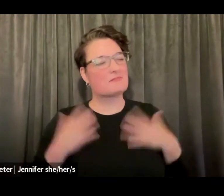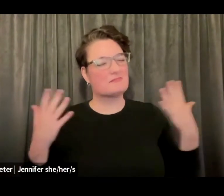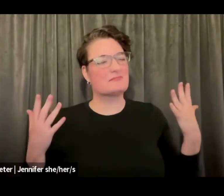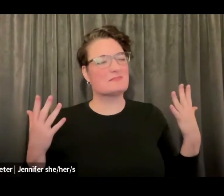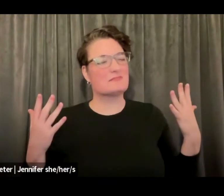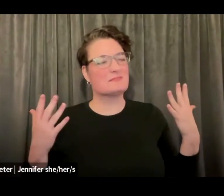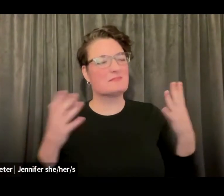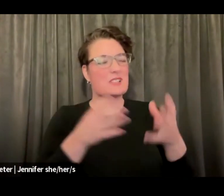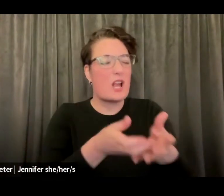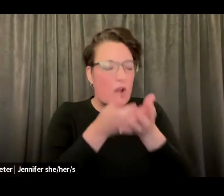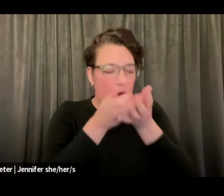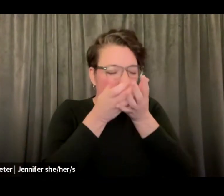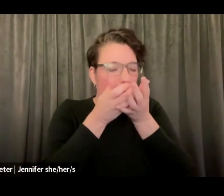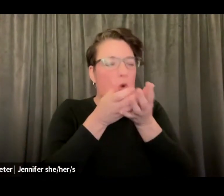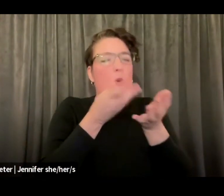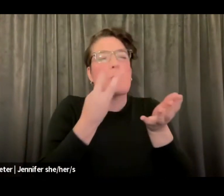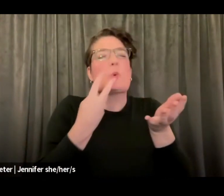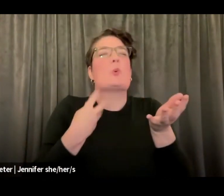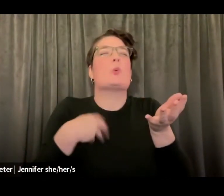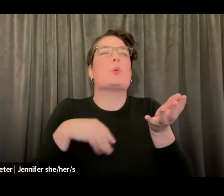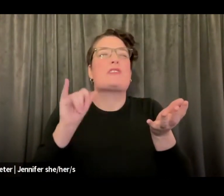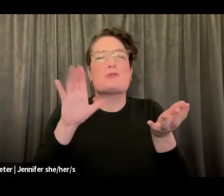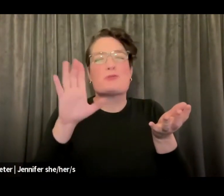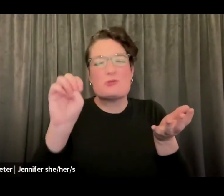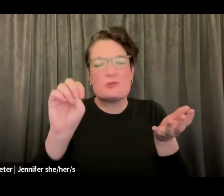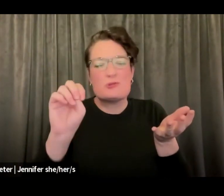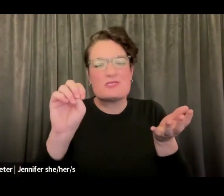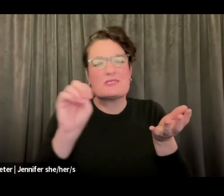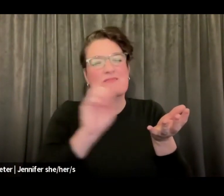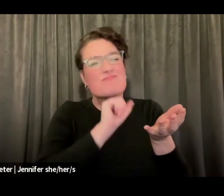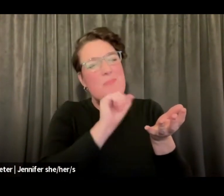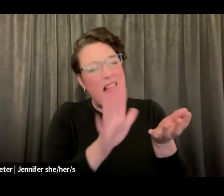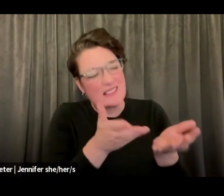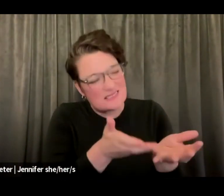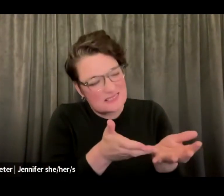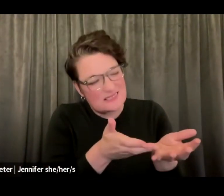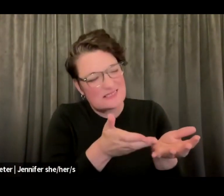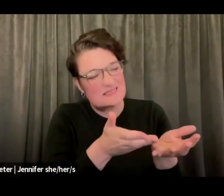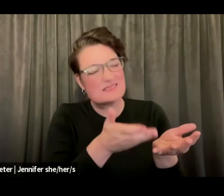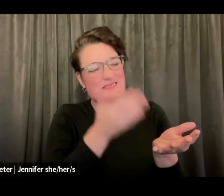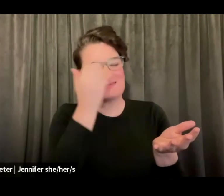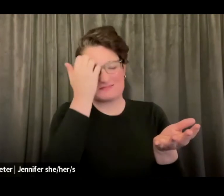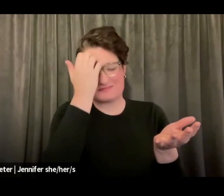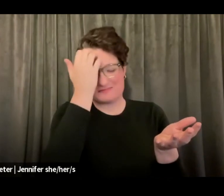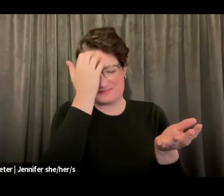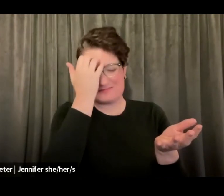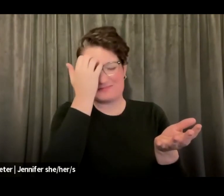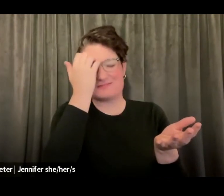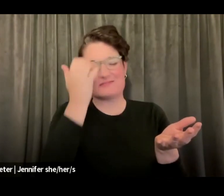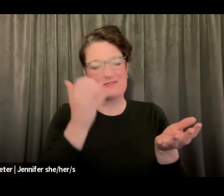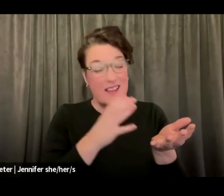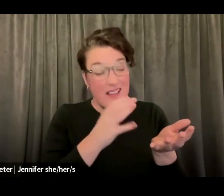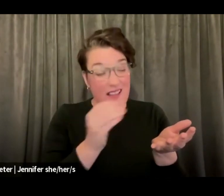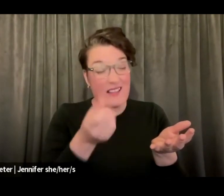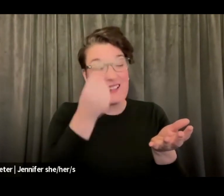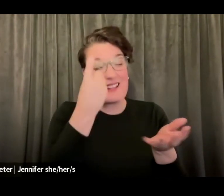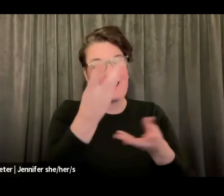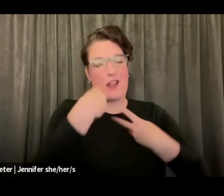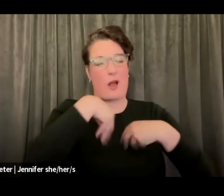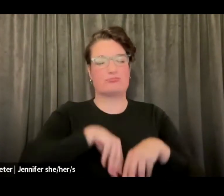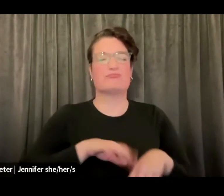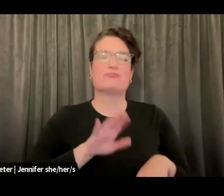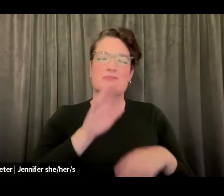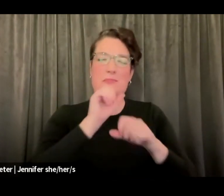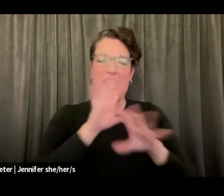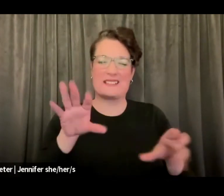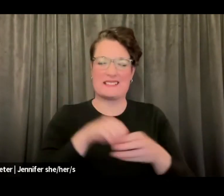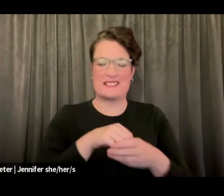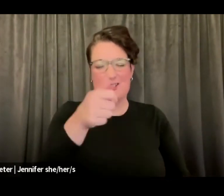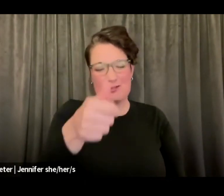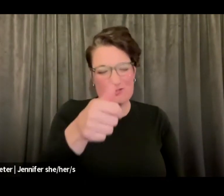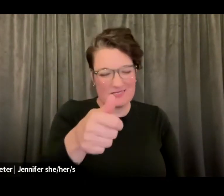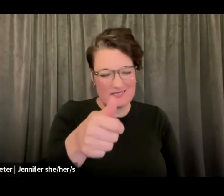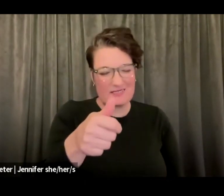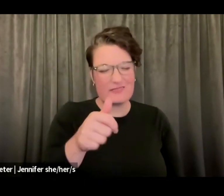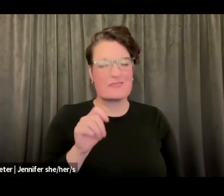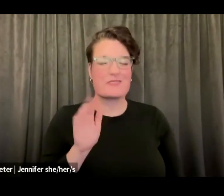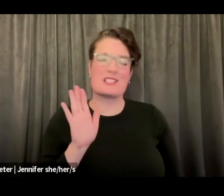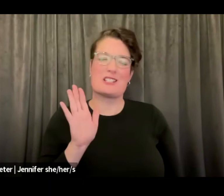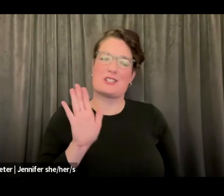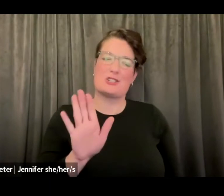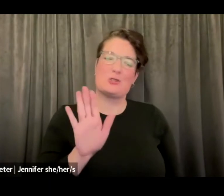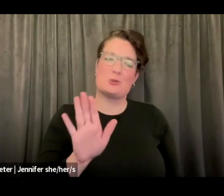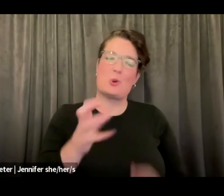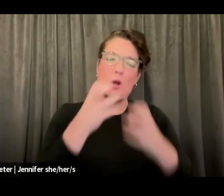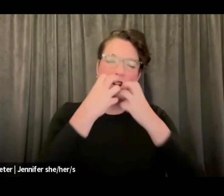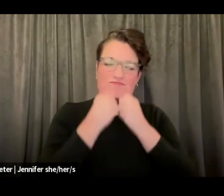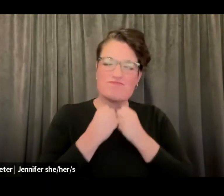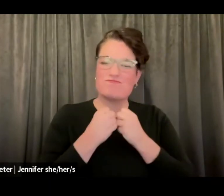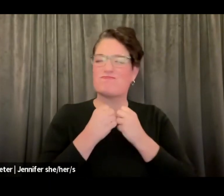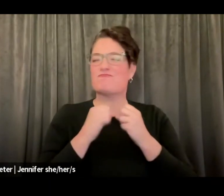Drink her juice and bless her thereby blessing you and your dearly beloveds.